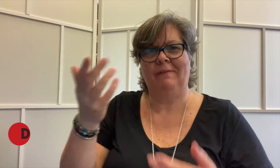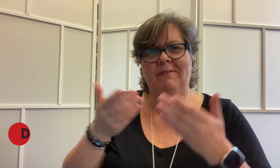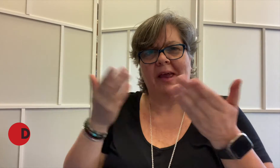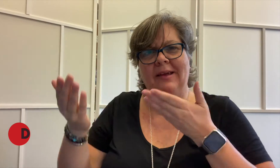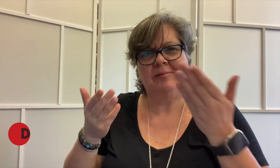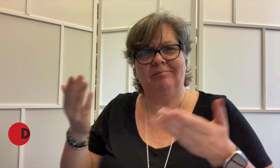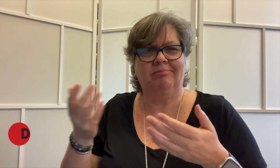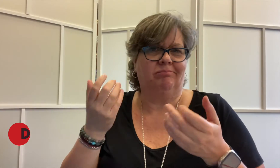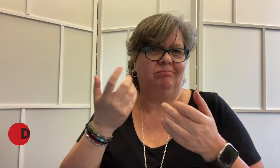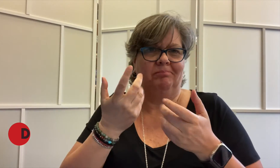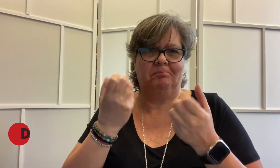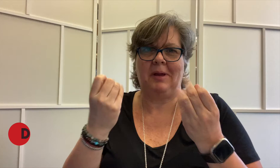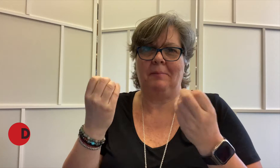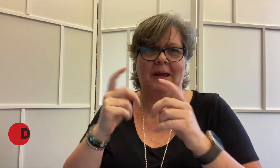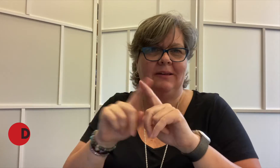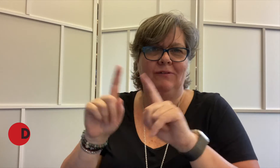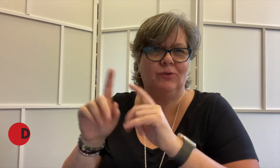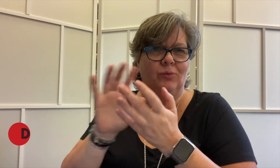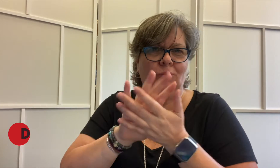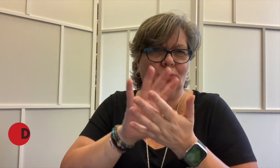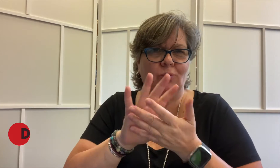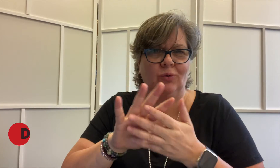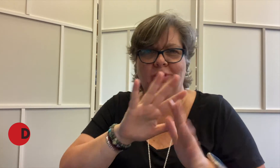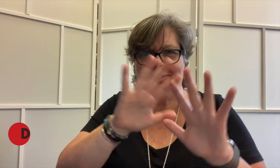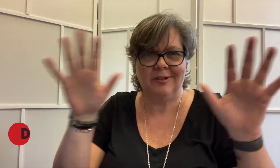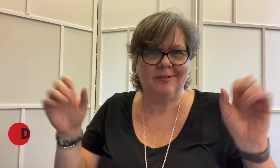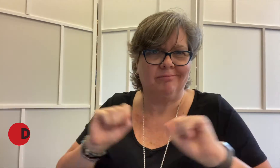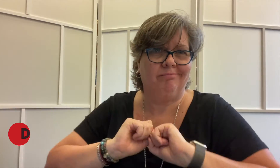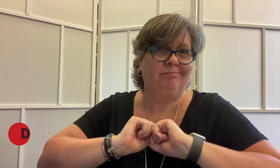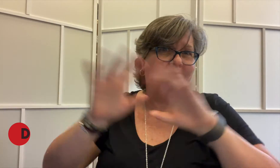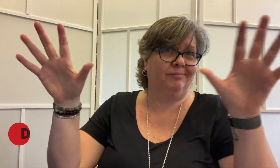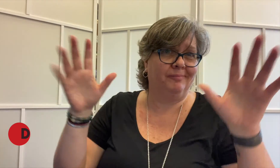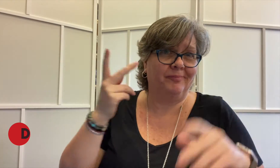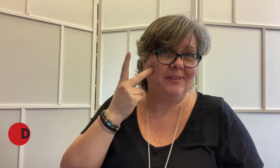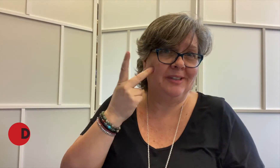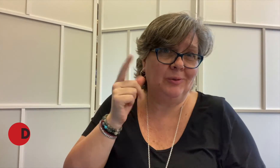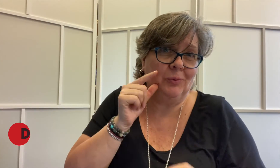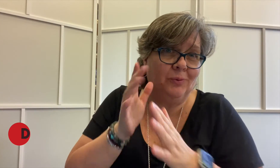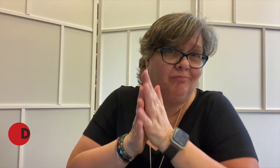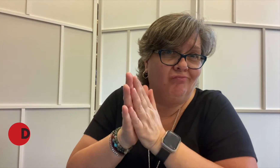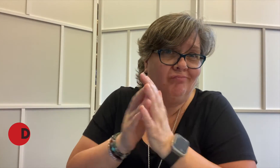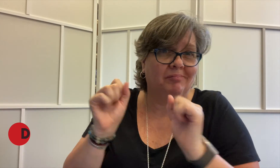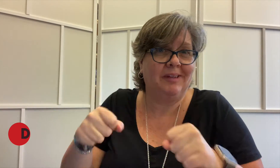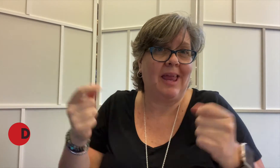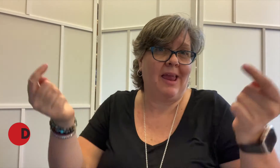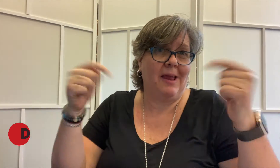We've invited many different schools all over to see who is interested